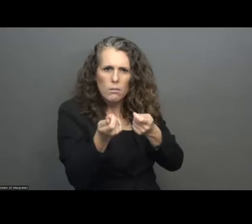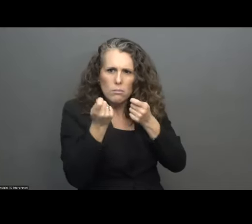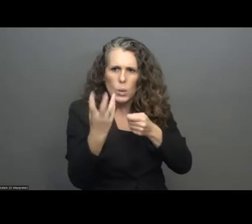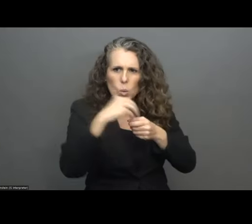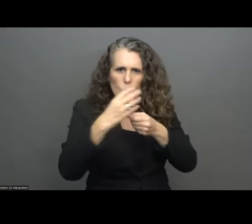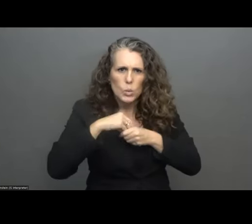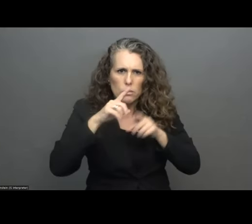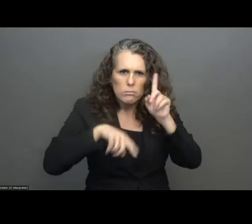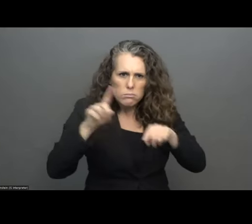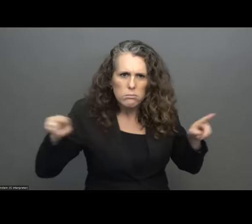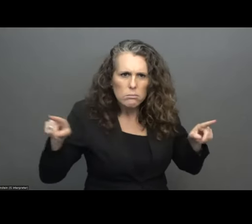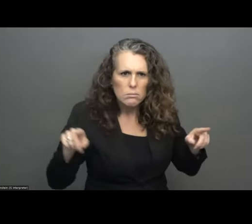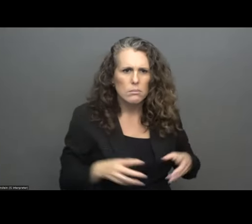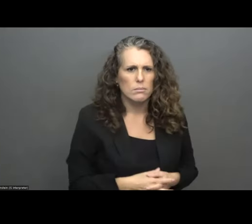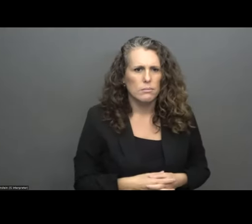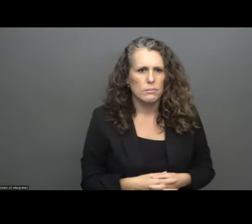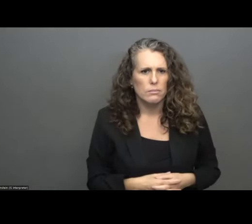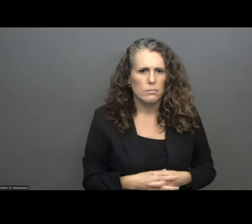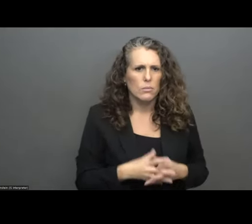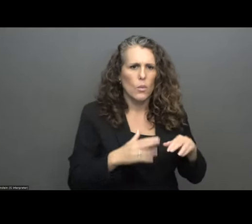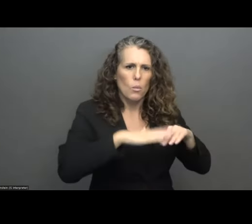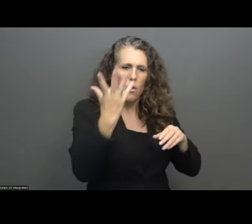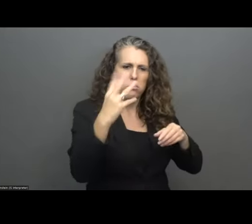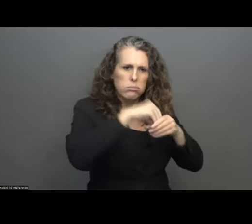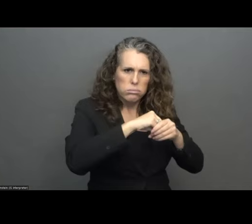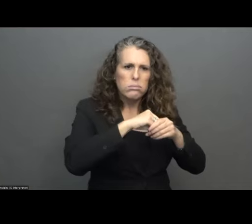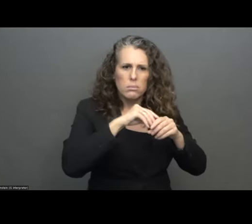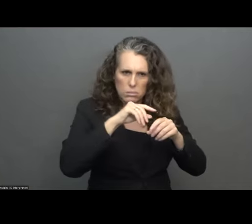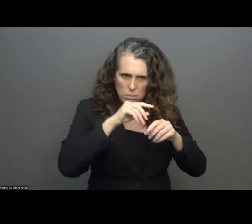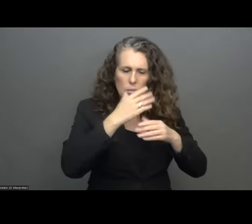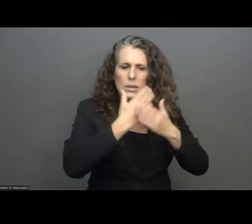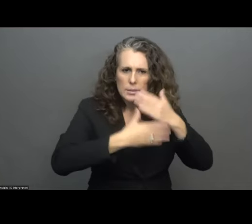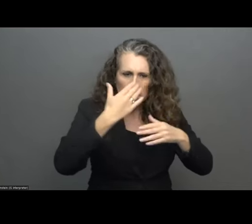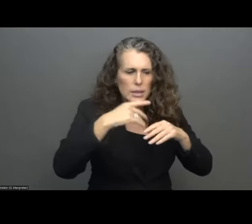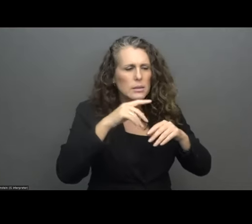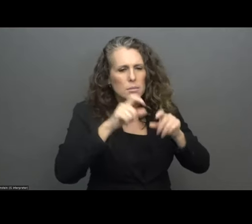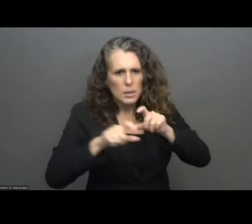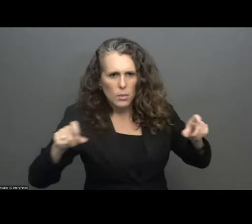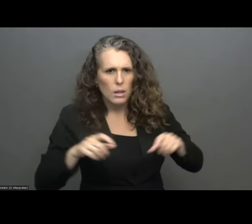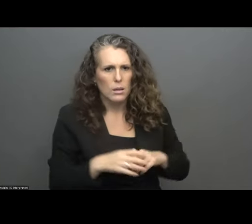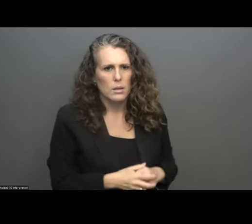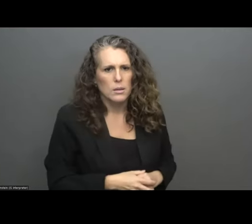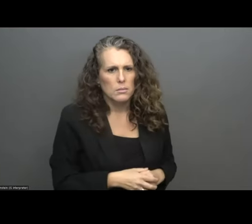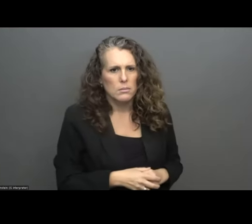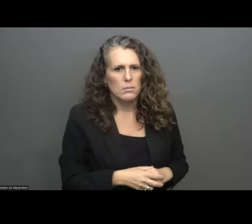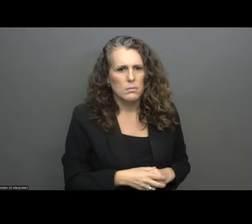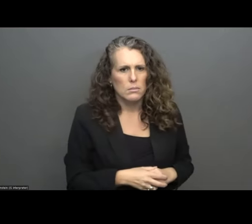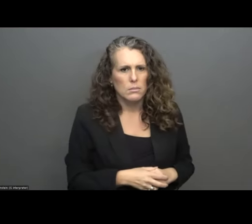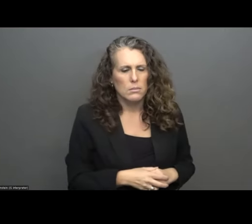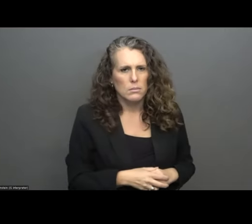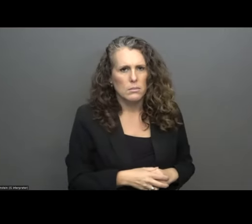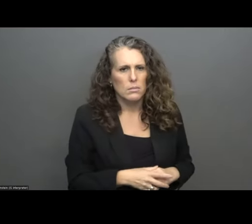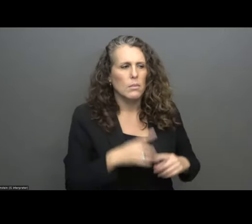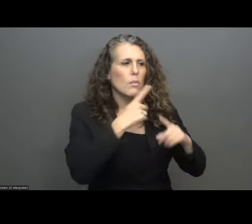see the gals Malaysia differentiate humanity I presume you can say the deluxe Omaha coffee